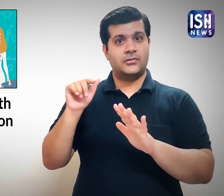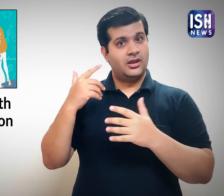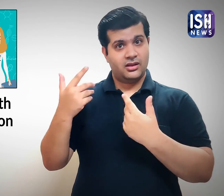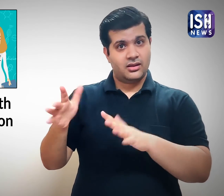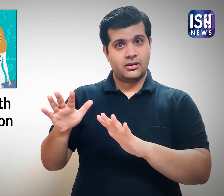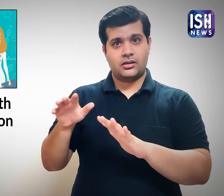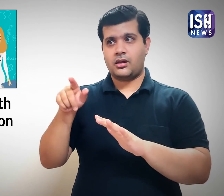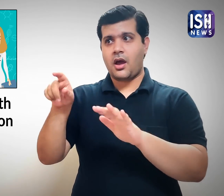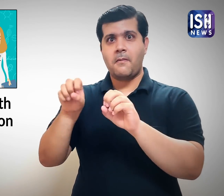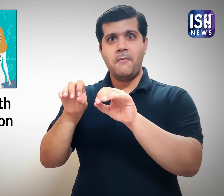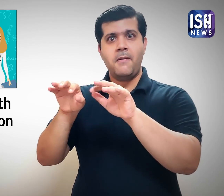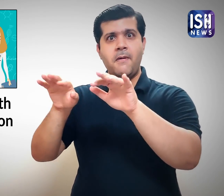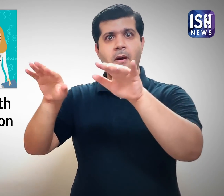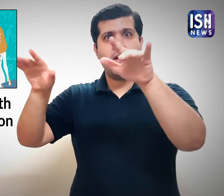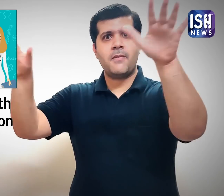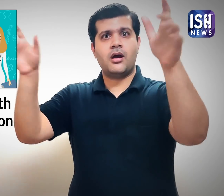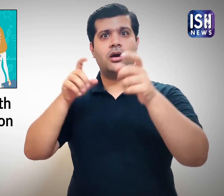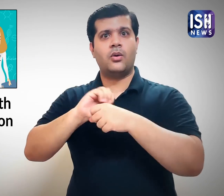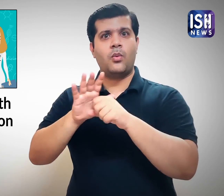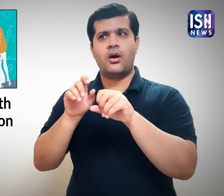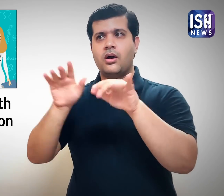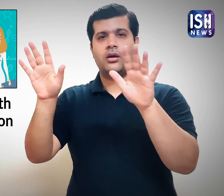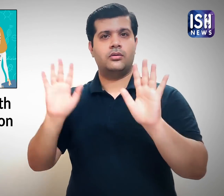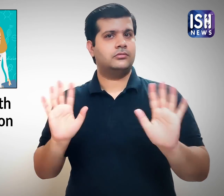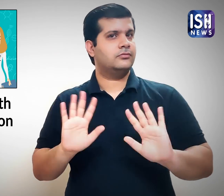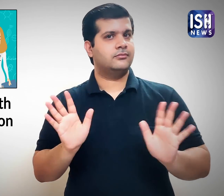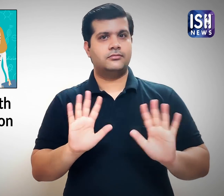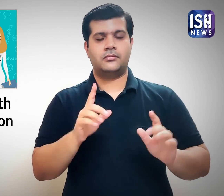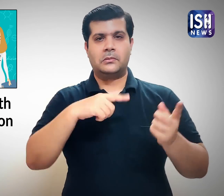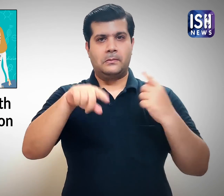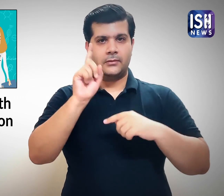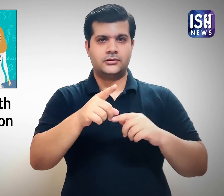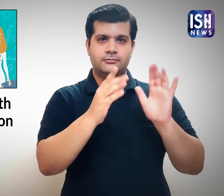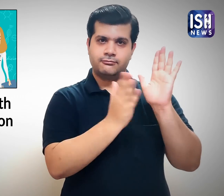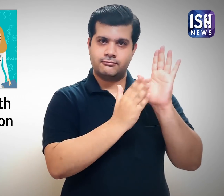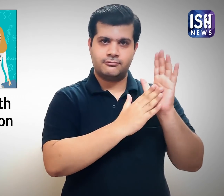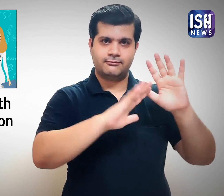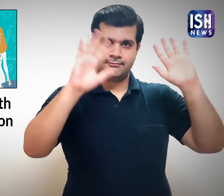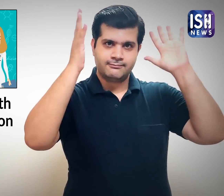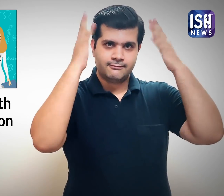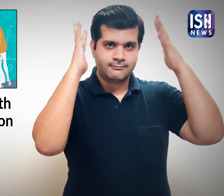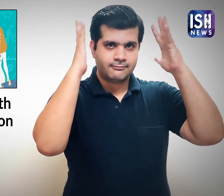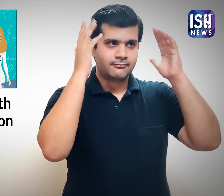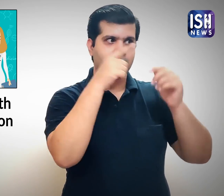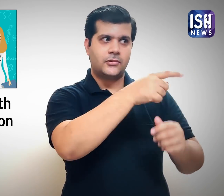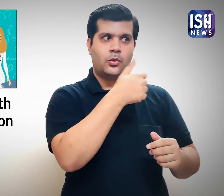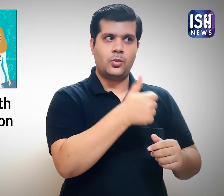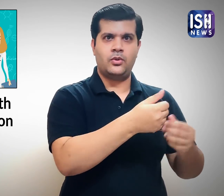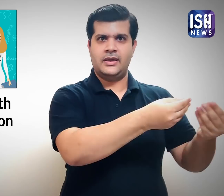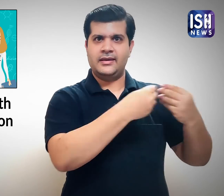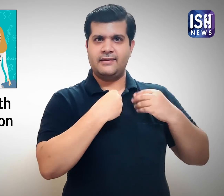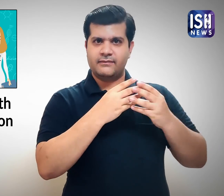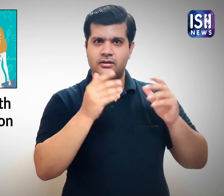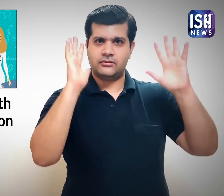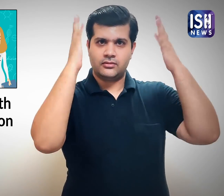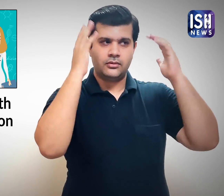and this will lead to a rise in infections. This is why we must cheer them on their efforts,